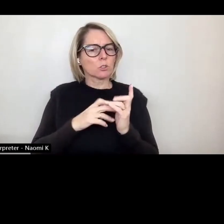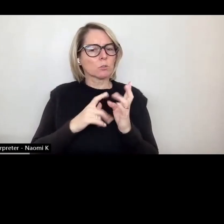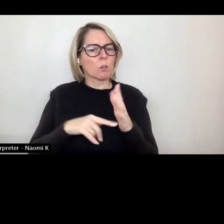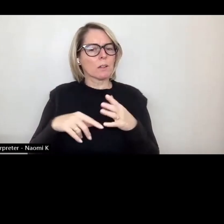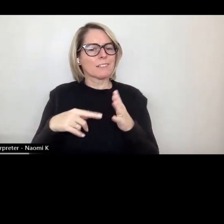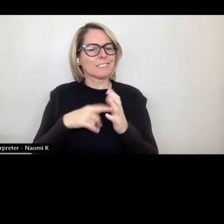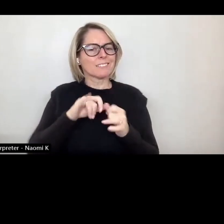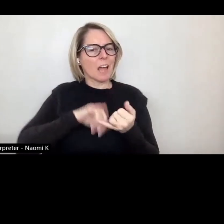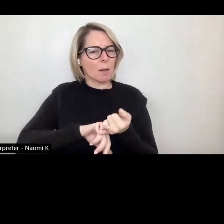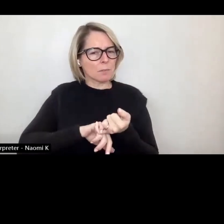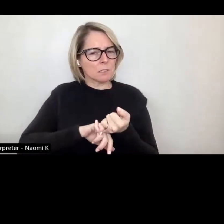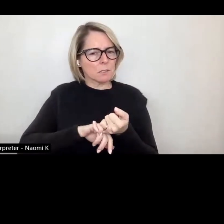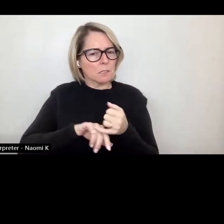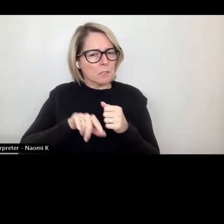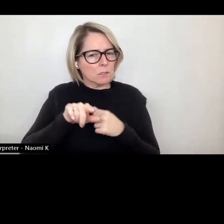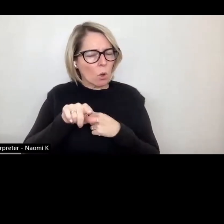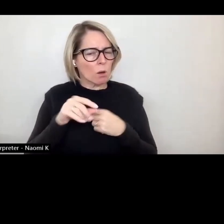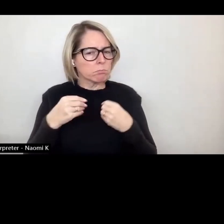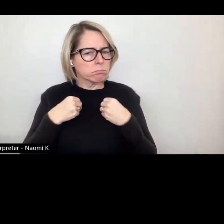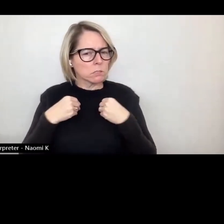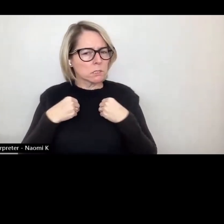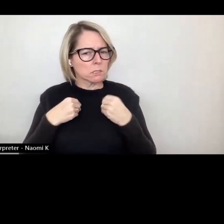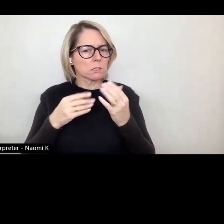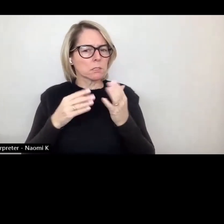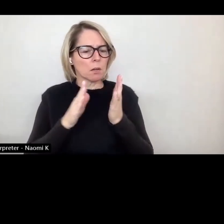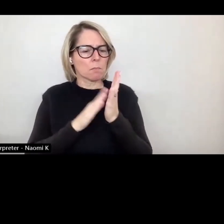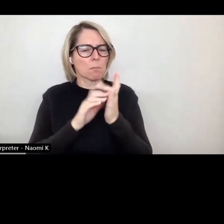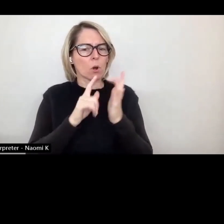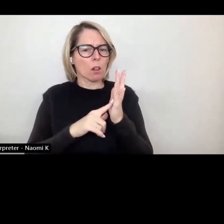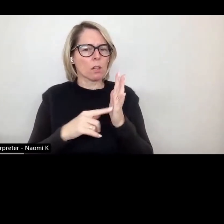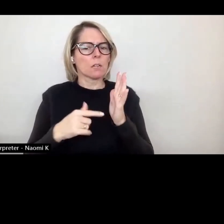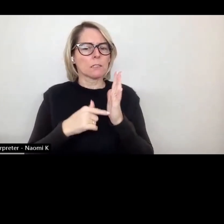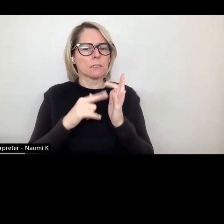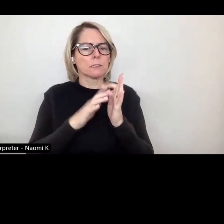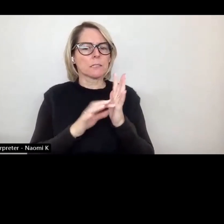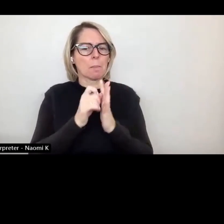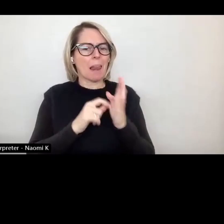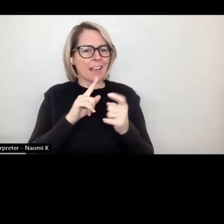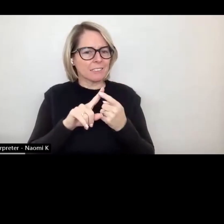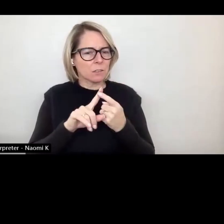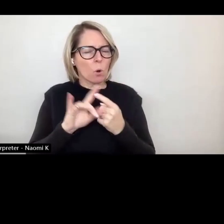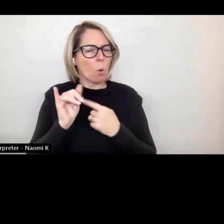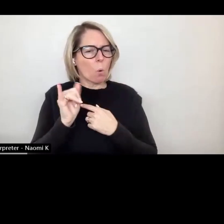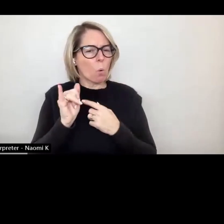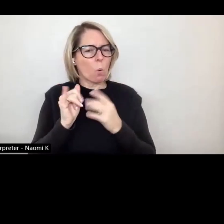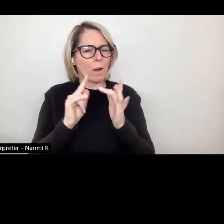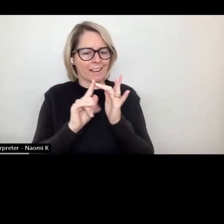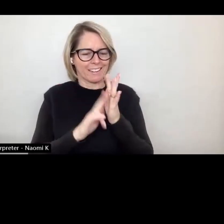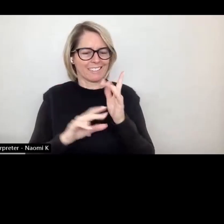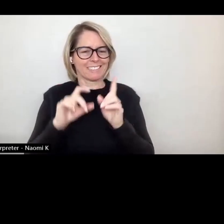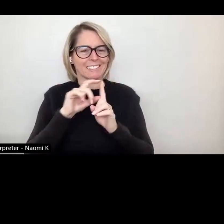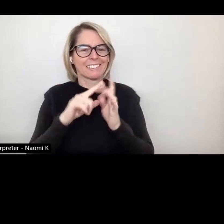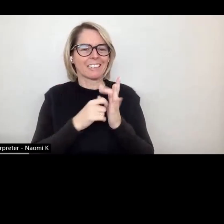So we will want to see the details of your business model and budget for each service area that you are applying for.